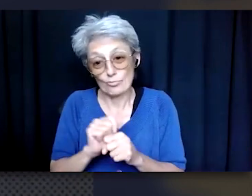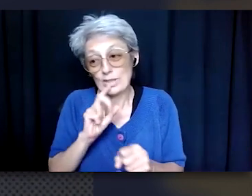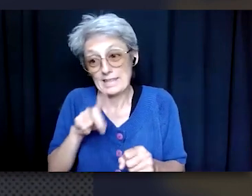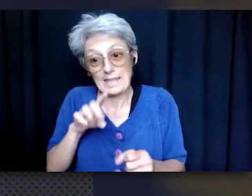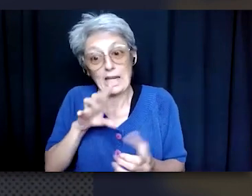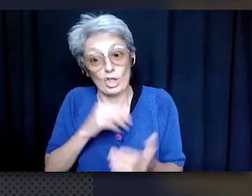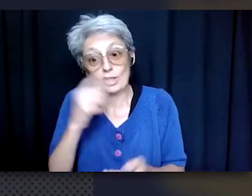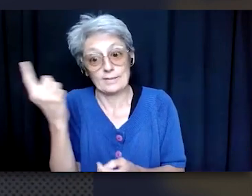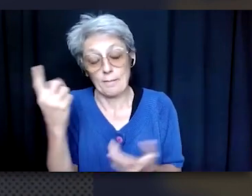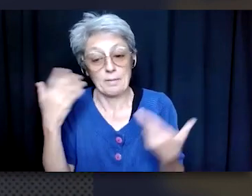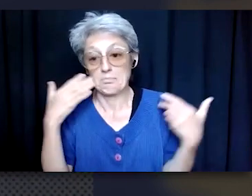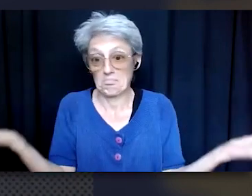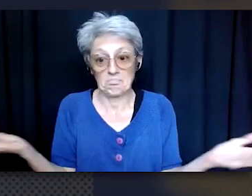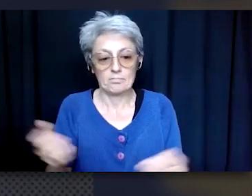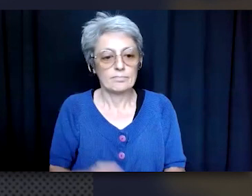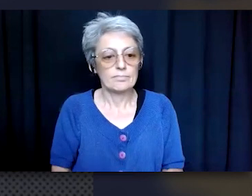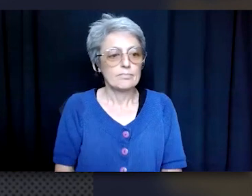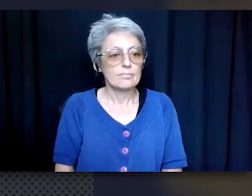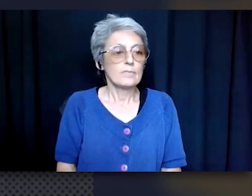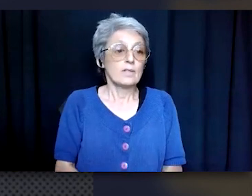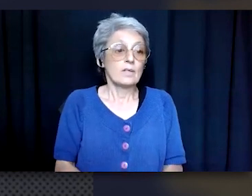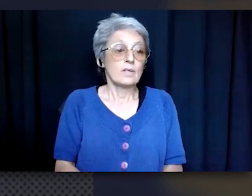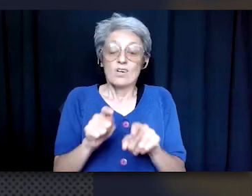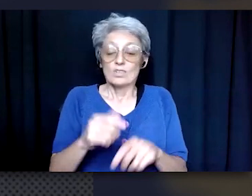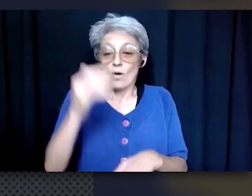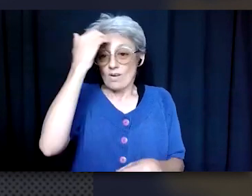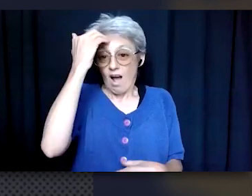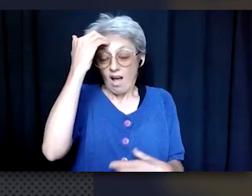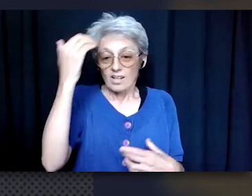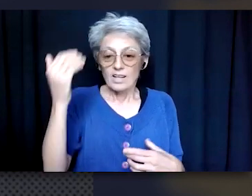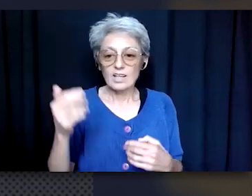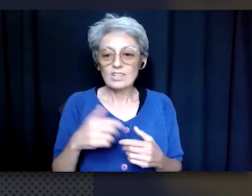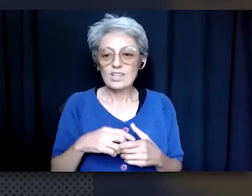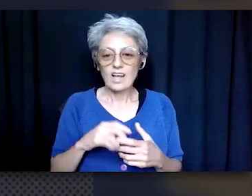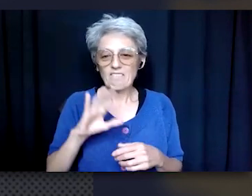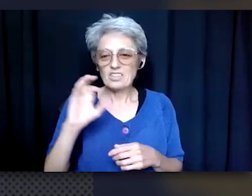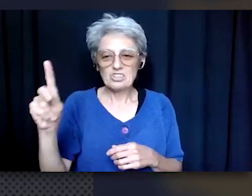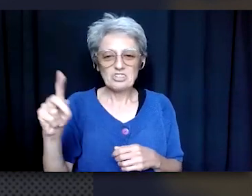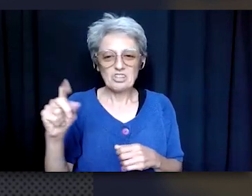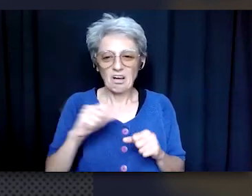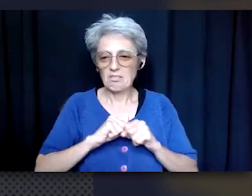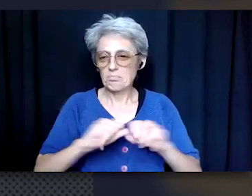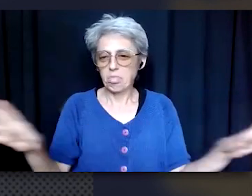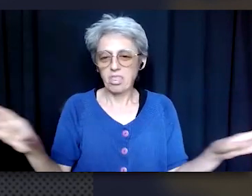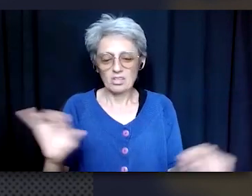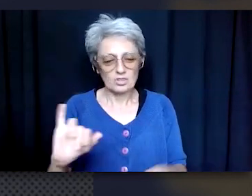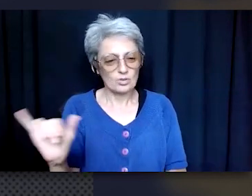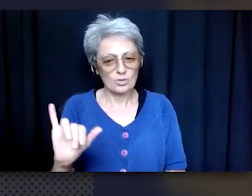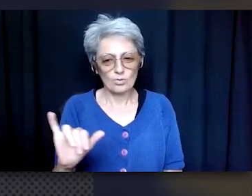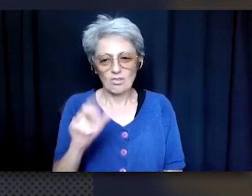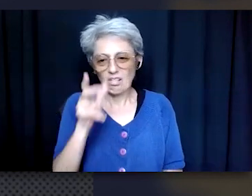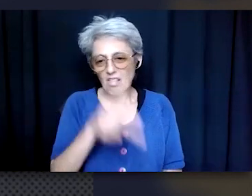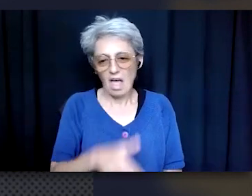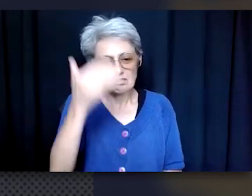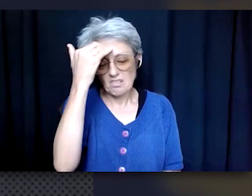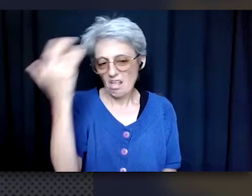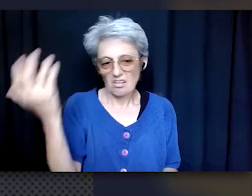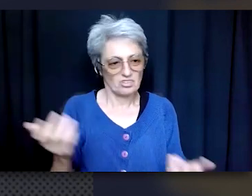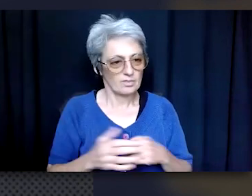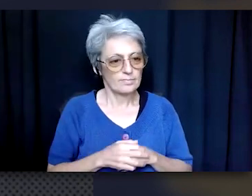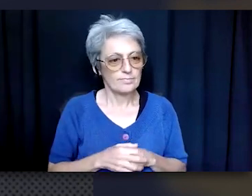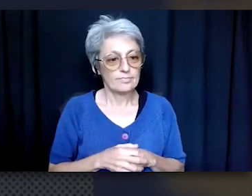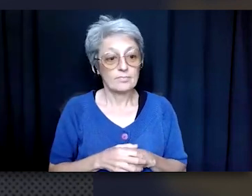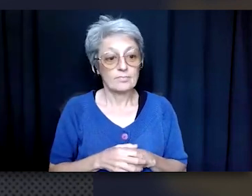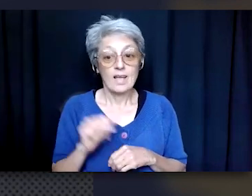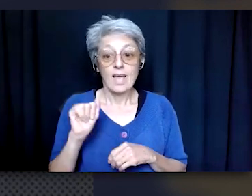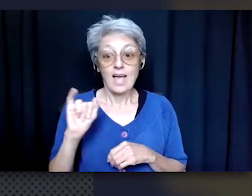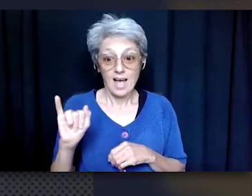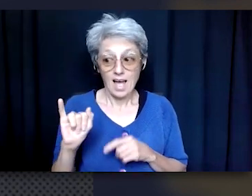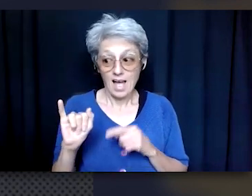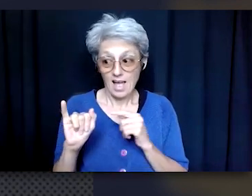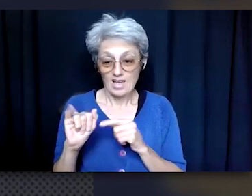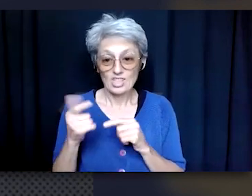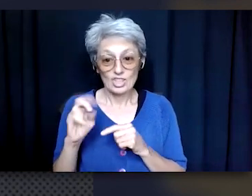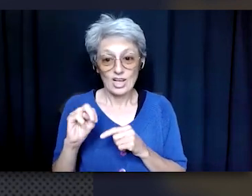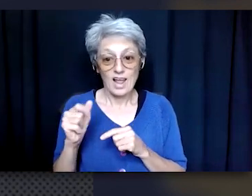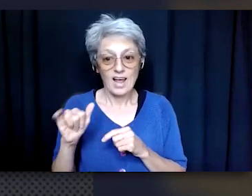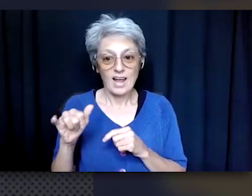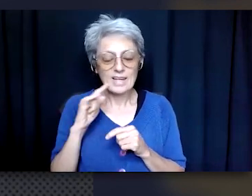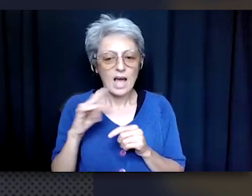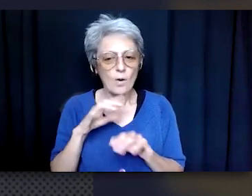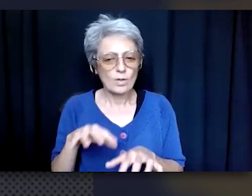being polluted by junk. Increasingly, as gen AI takes over search, the things that we search for